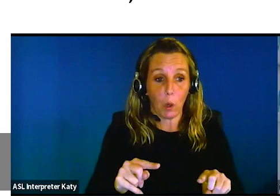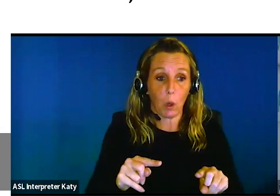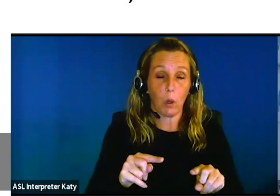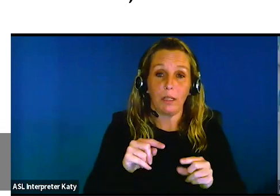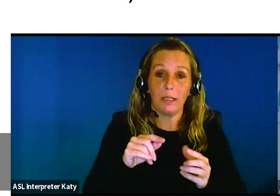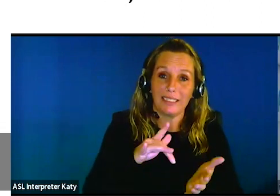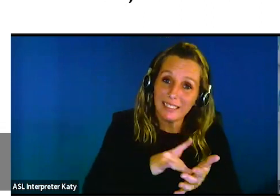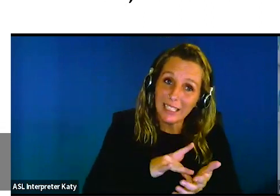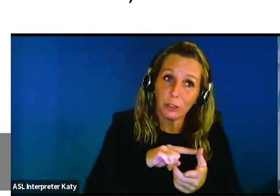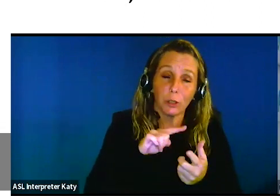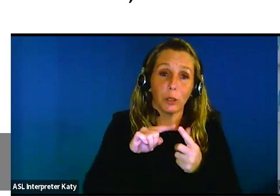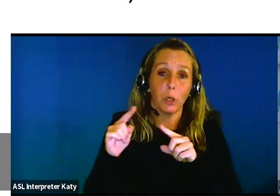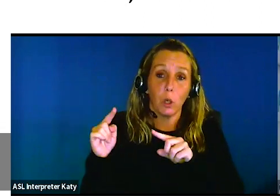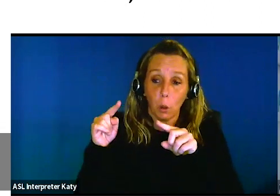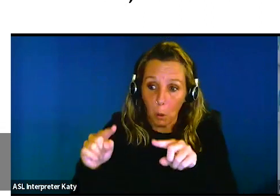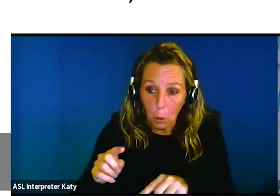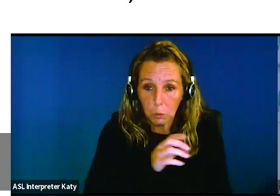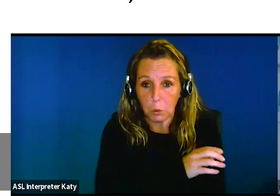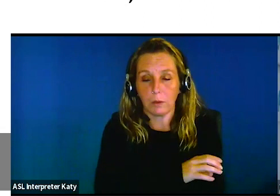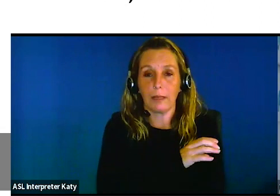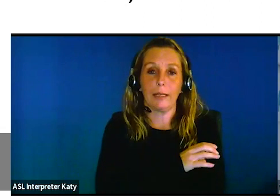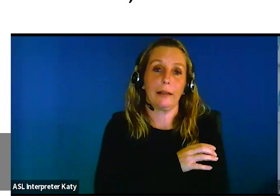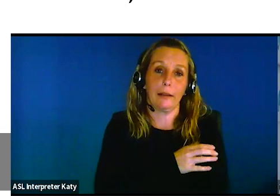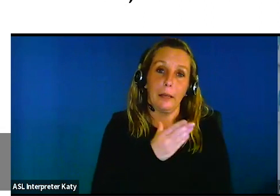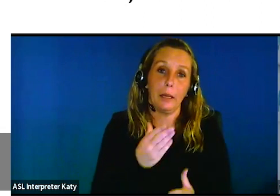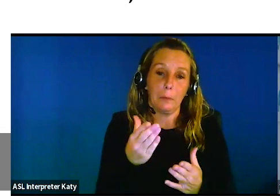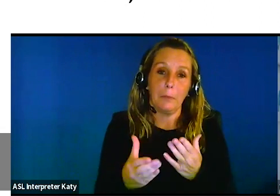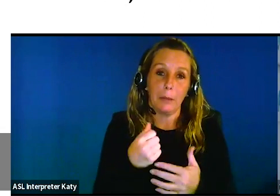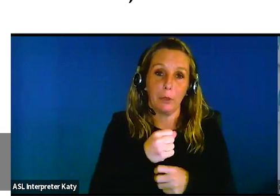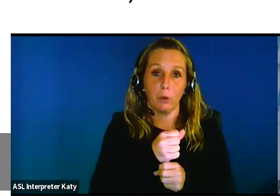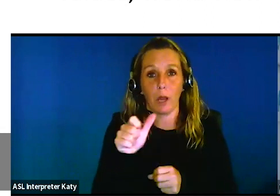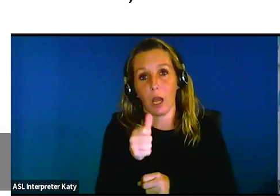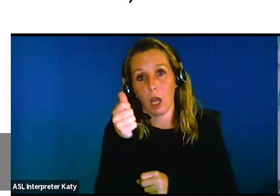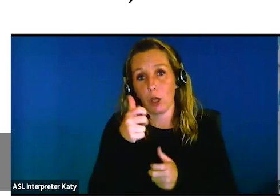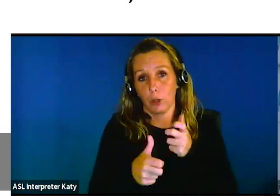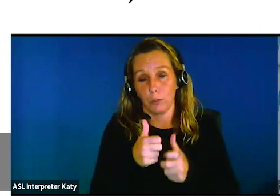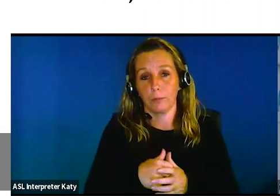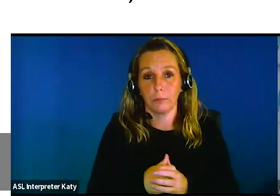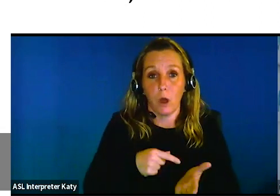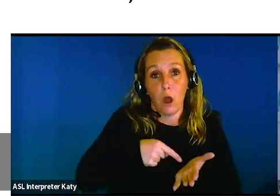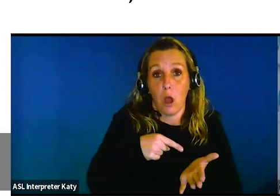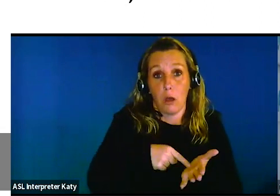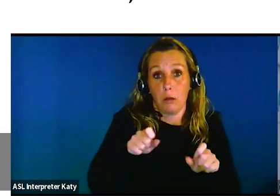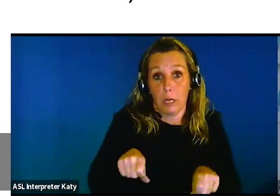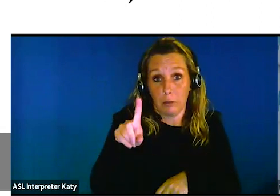a clinic, that may be another problem. Affordability. What's the cost?